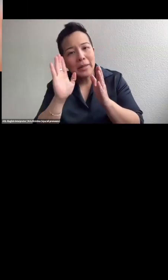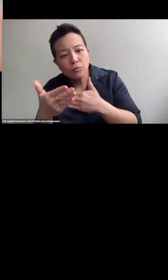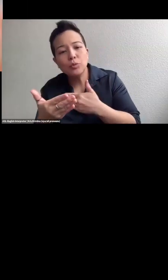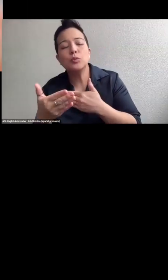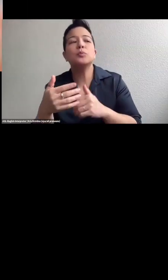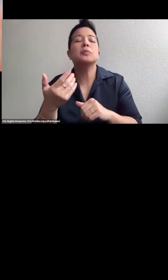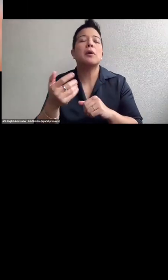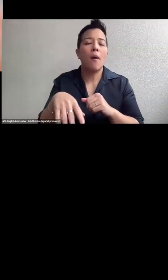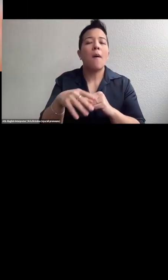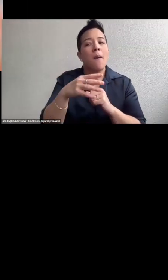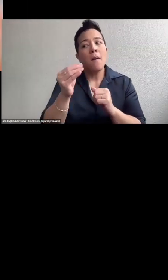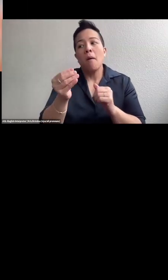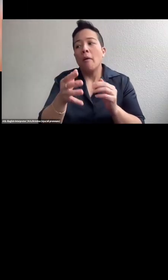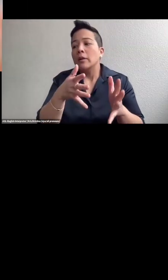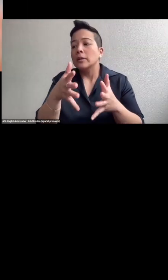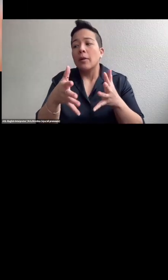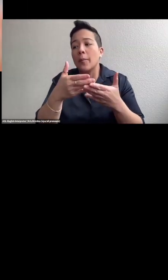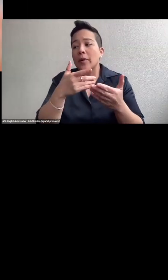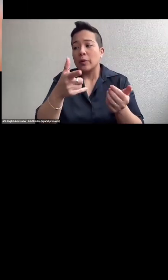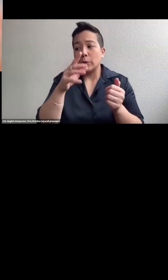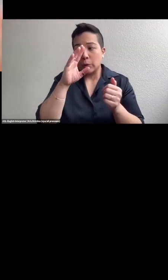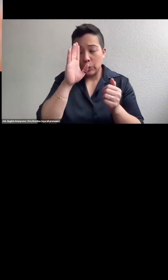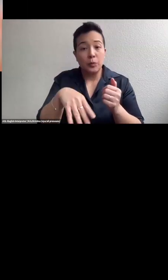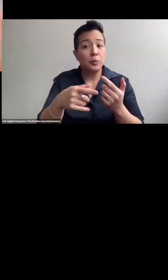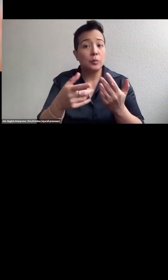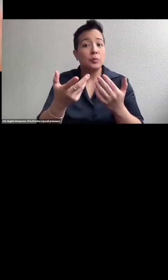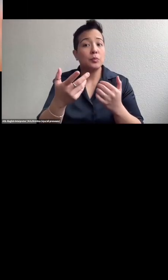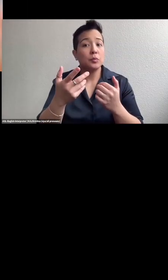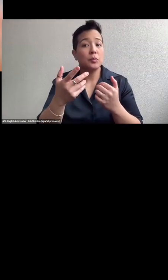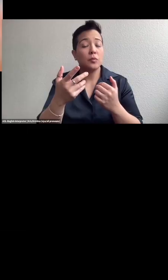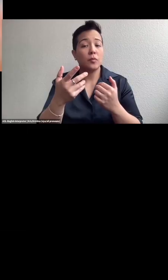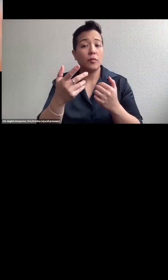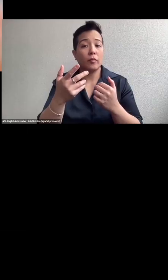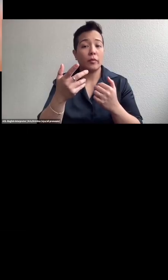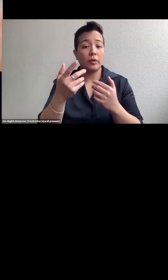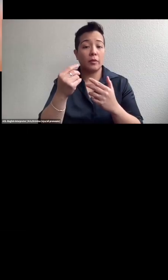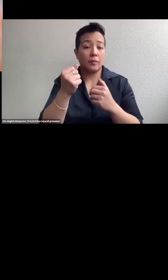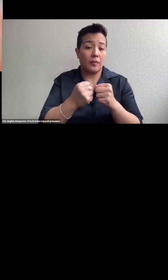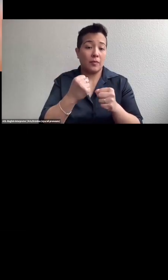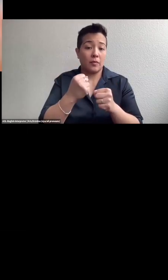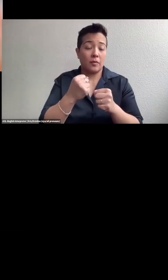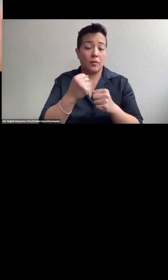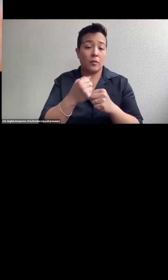And before you knew it, uh, with the following year, we bought a house and